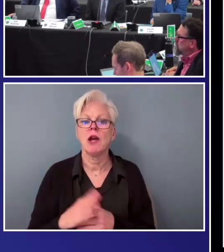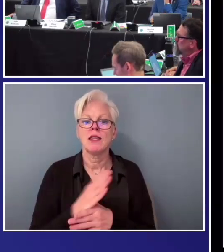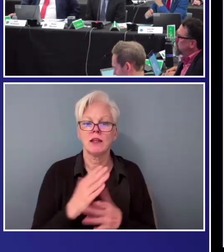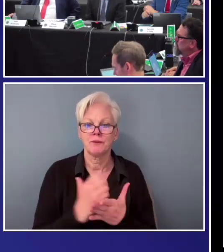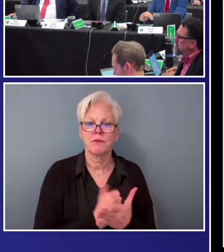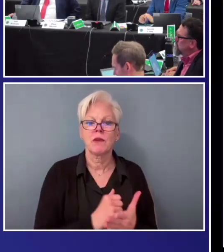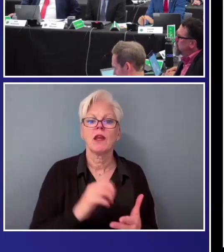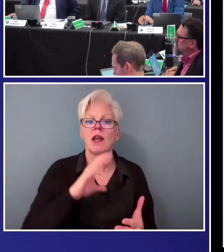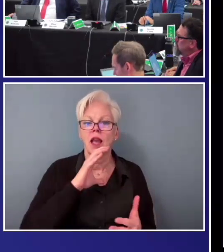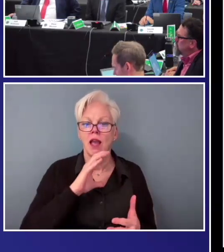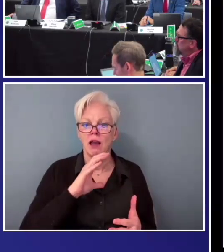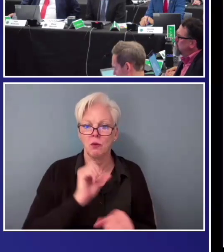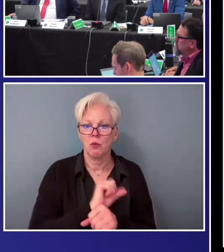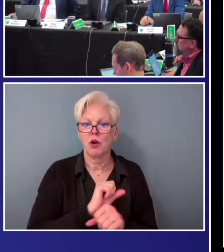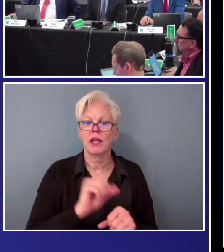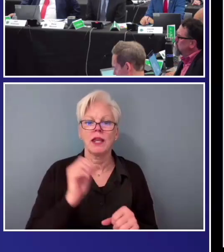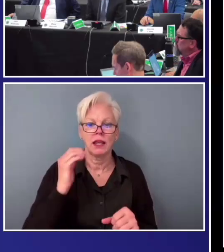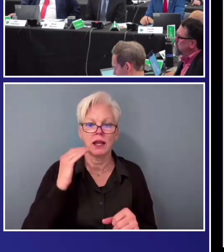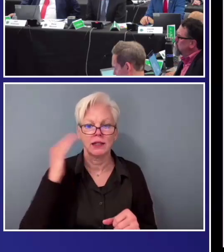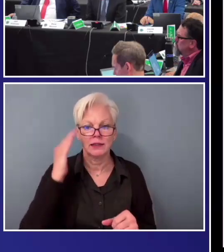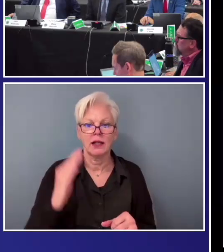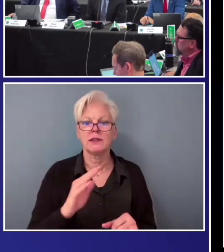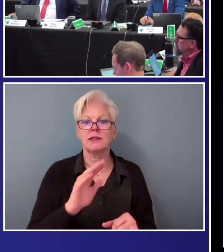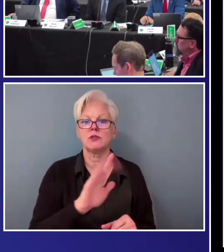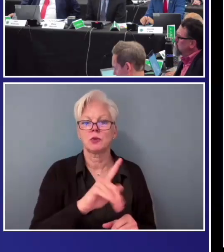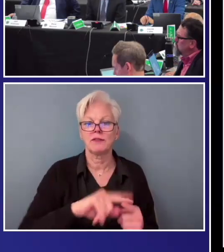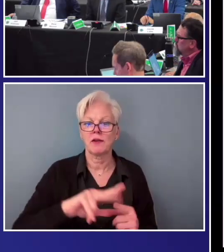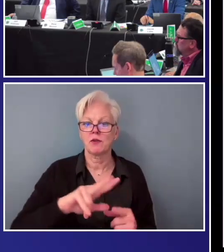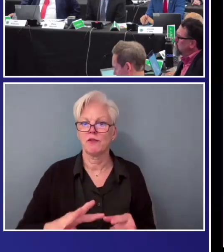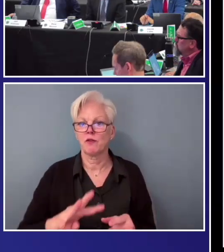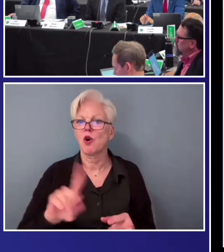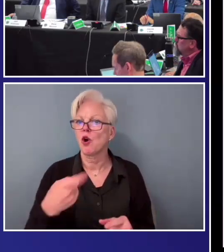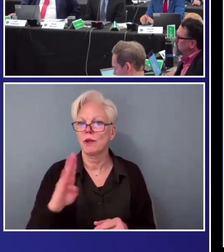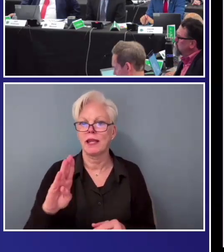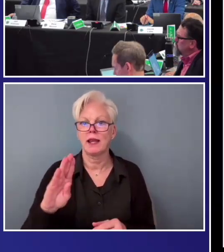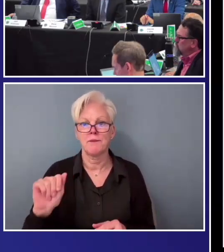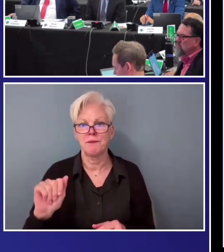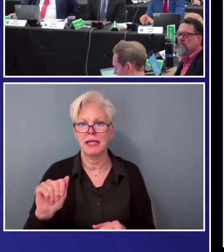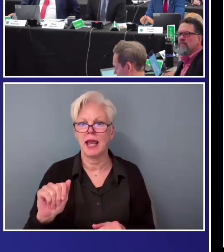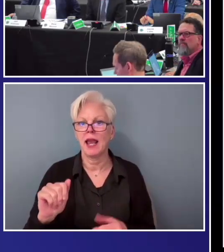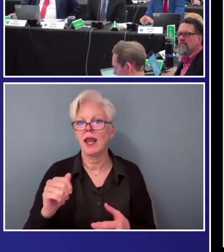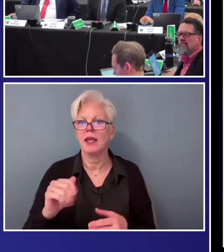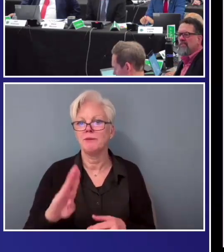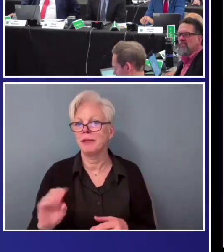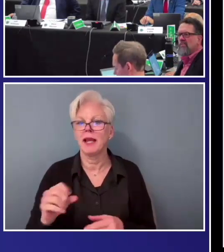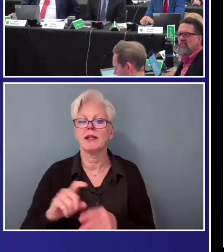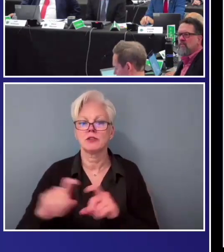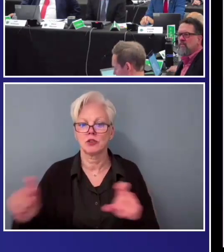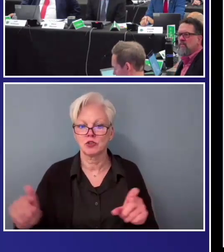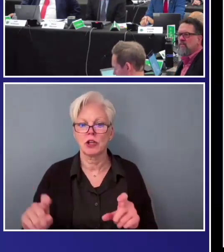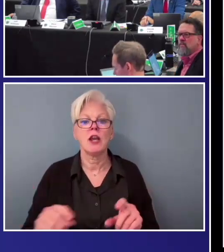25 to 34, with only a baccalaureate degree, who were not enrolled in an institution of higher education during the year of the